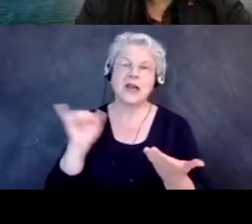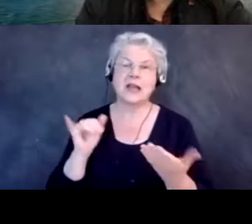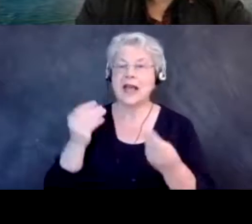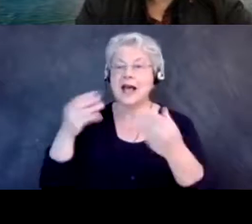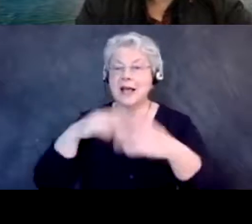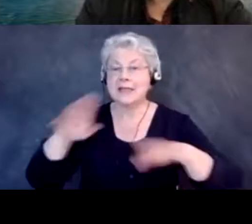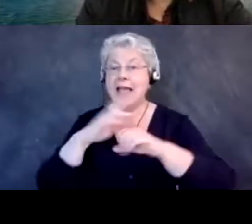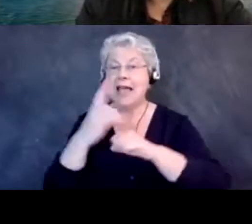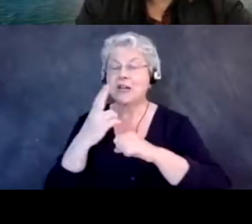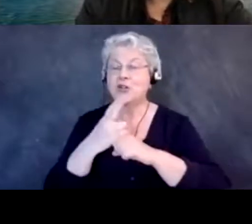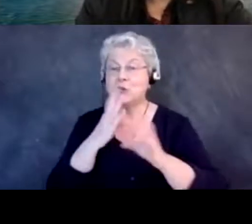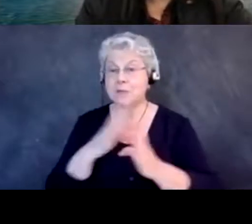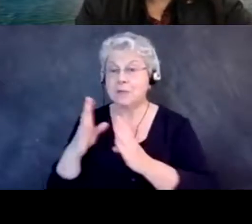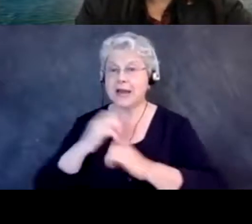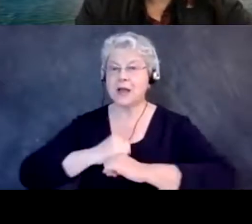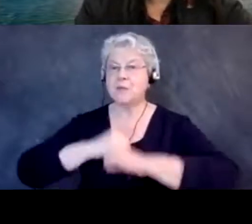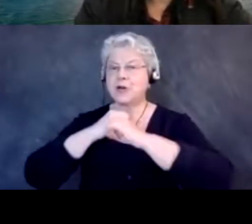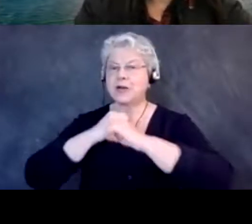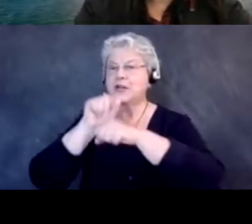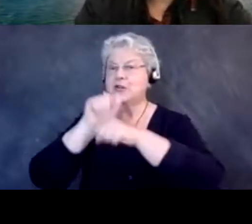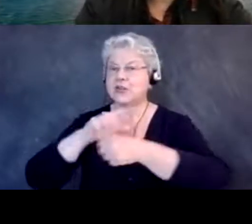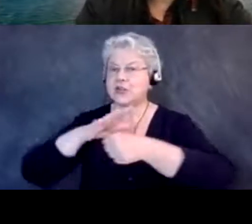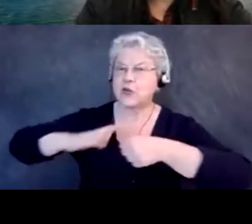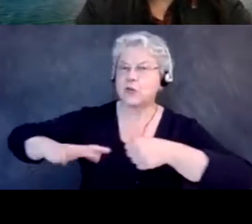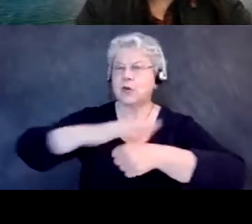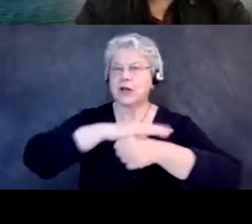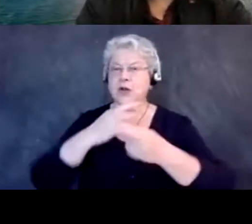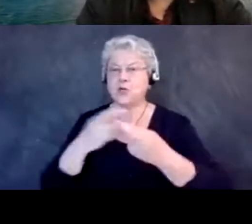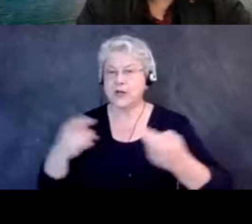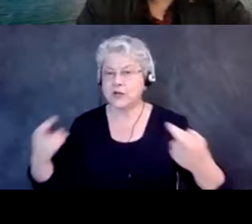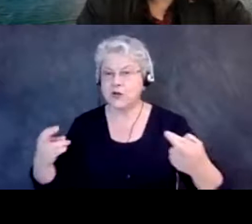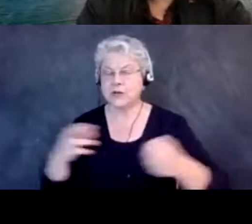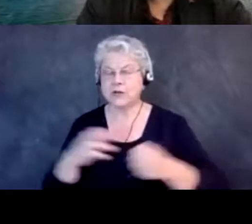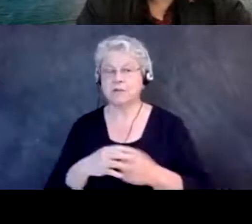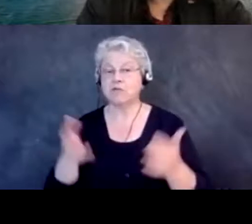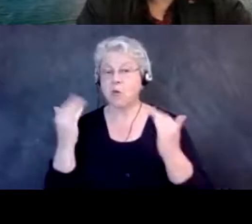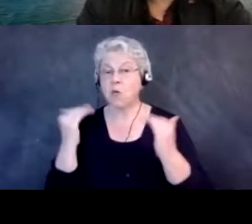and protecting their traditional territories and resources. Another might be transportation. It